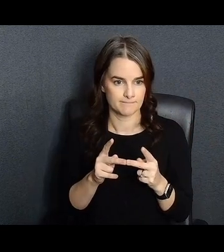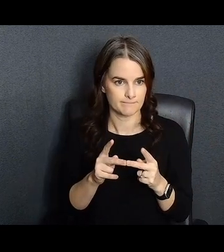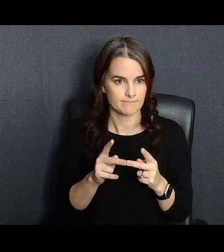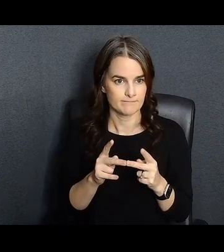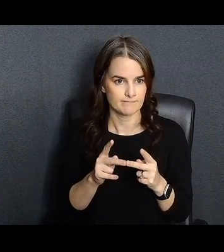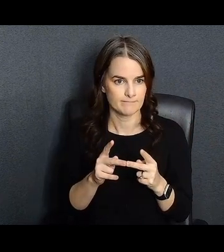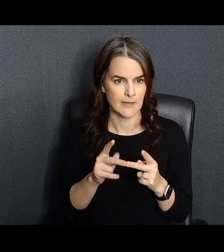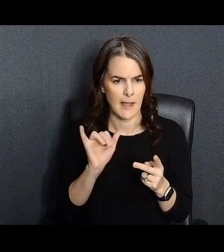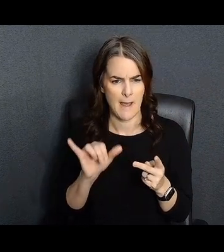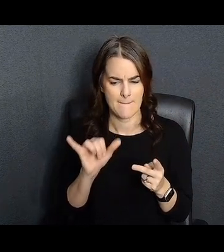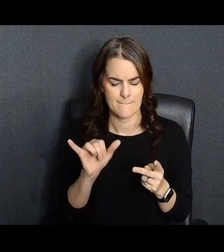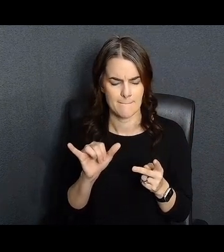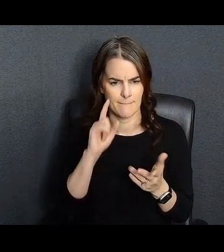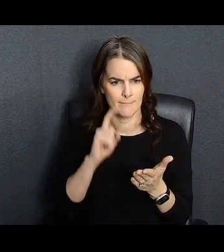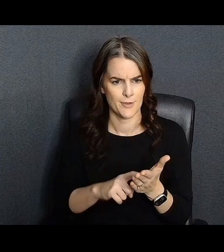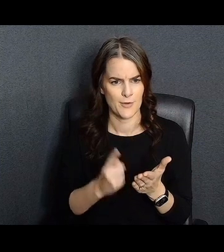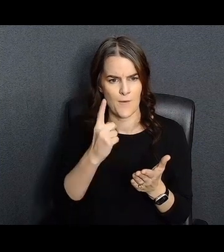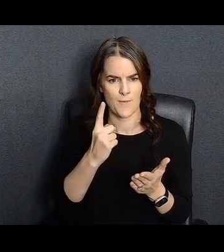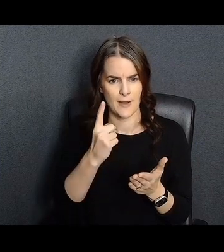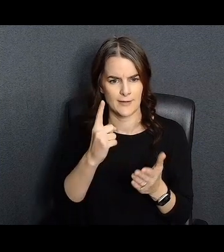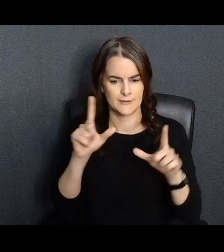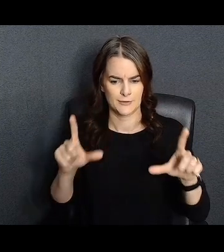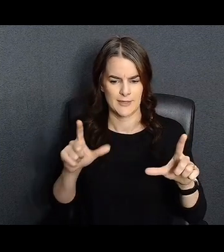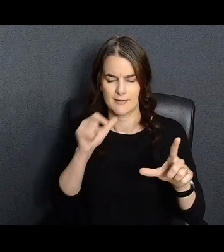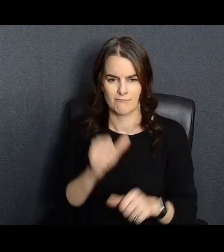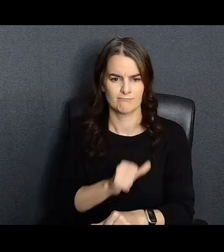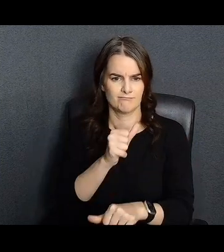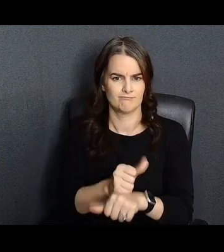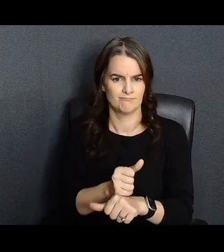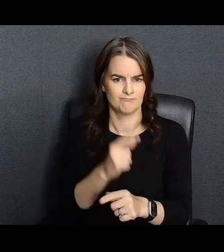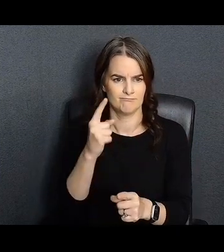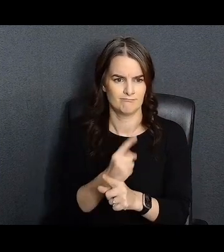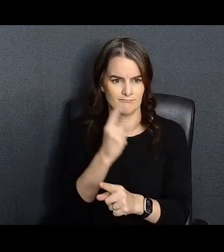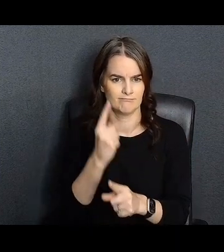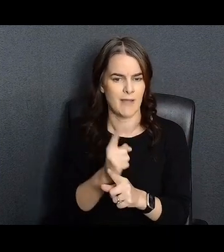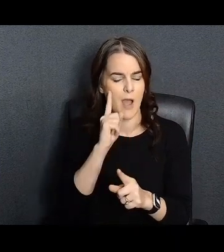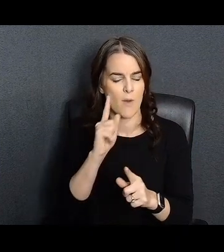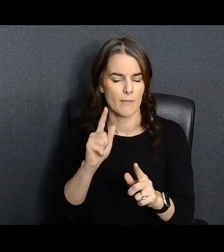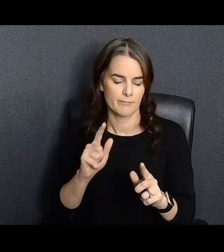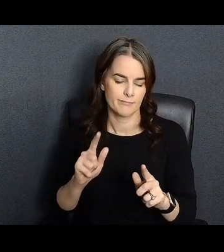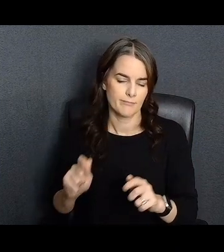Except, I noticed that my one screen is not set up in the way it should. So I'm going to pull up another copy of it.